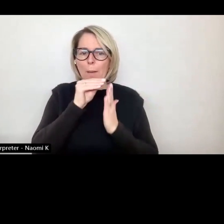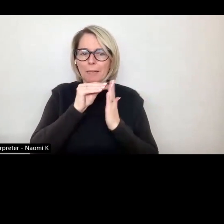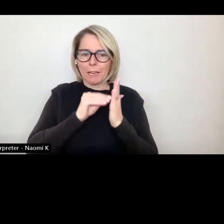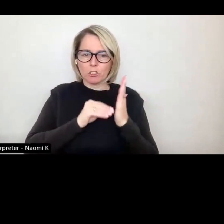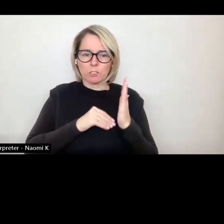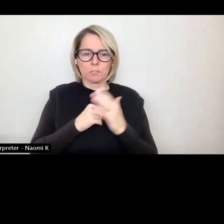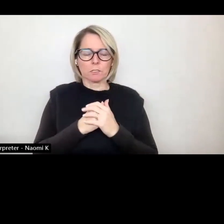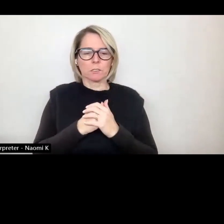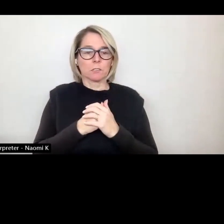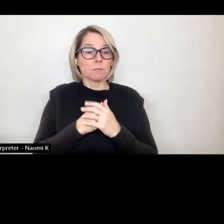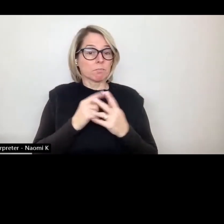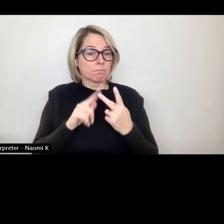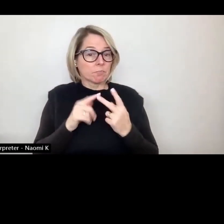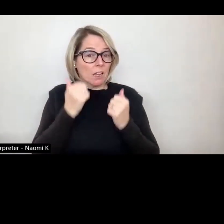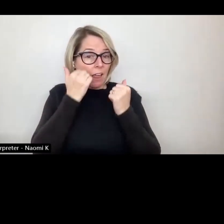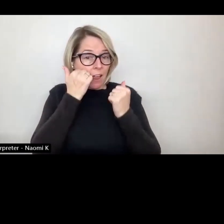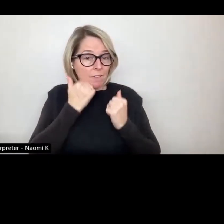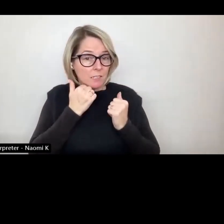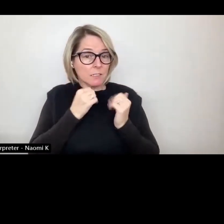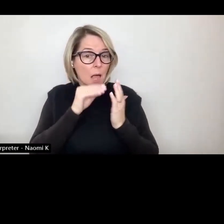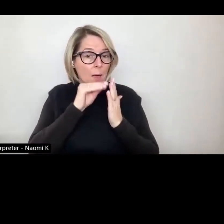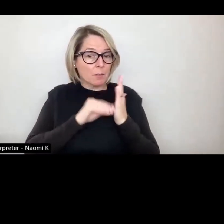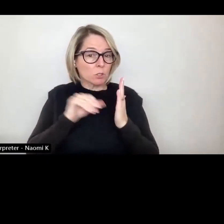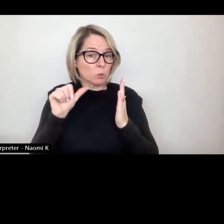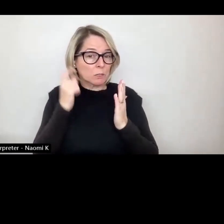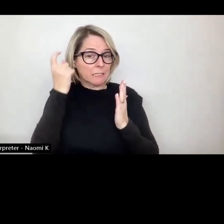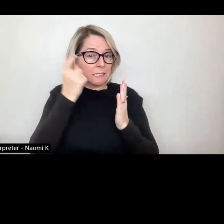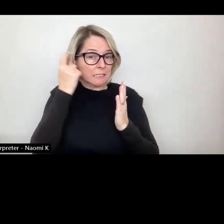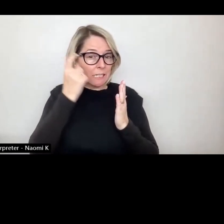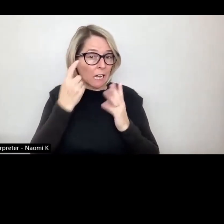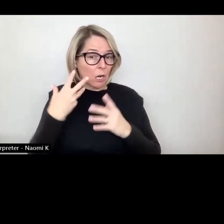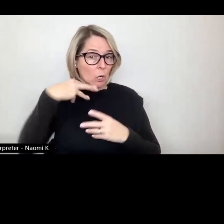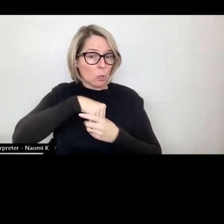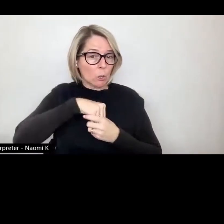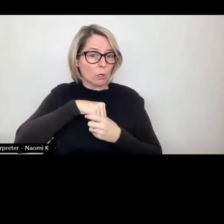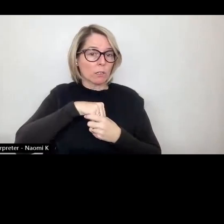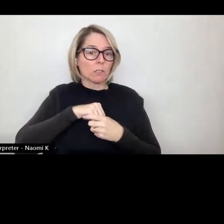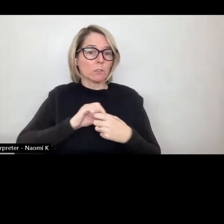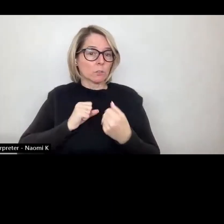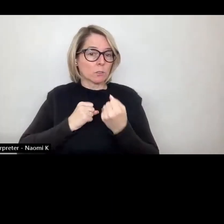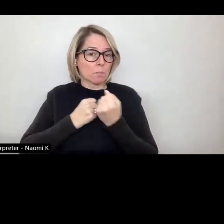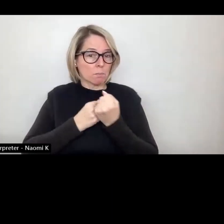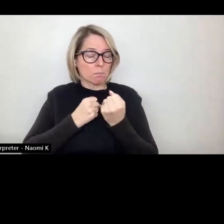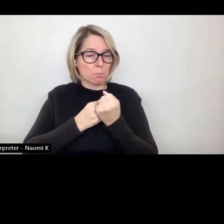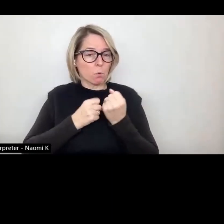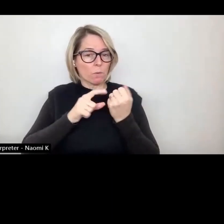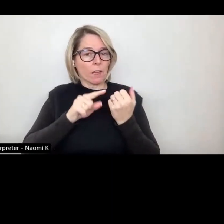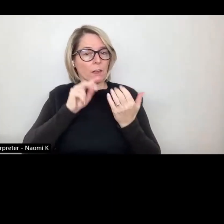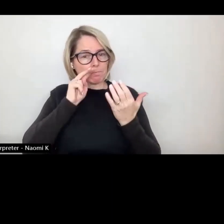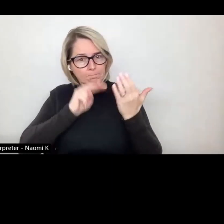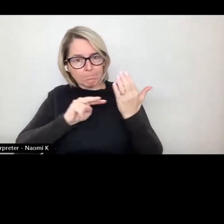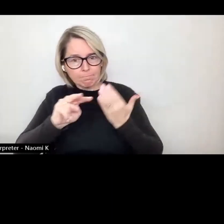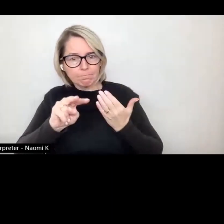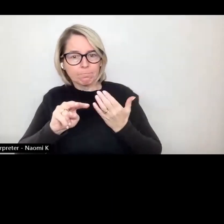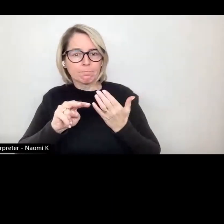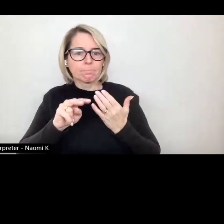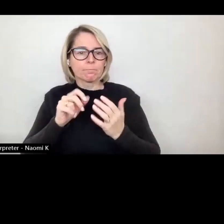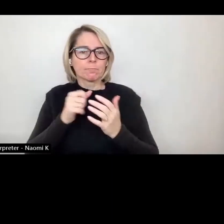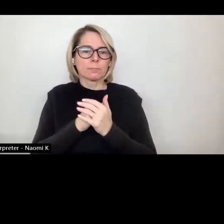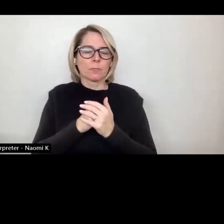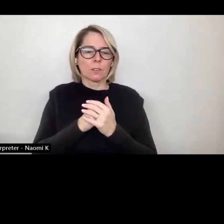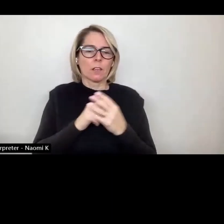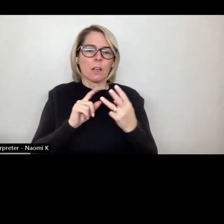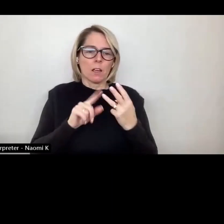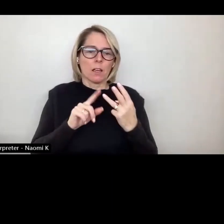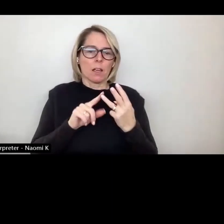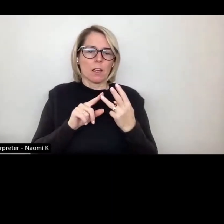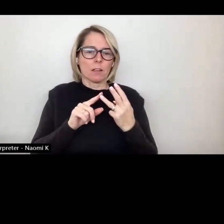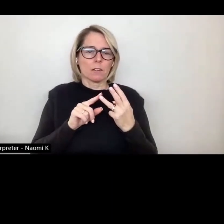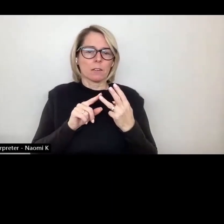And they've commented they are conscious that the template does not have a lot of room for documenting detailed assumptions for transparency.